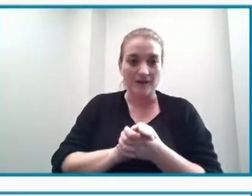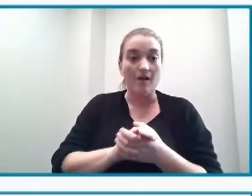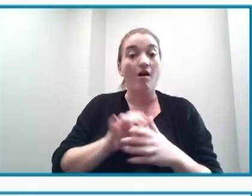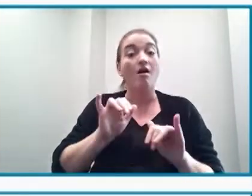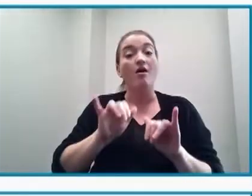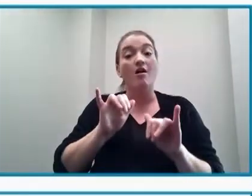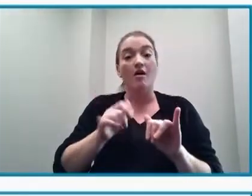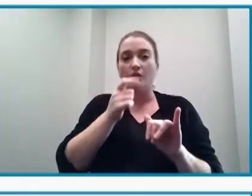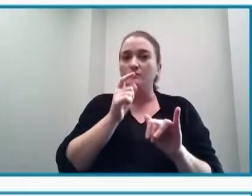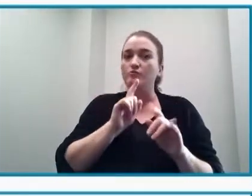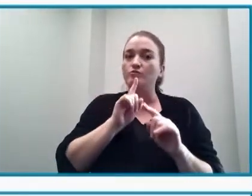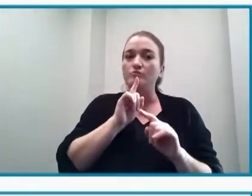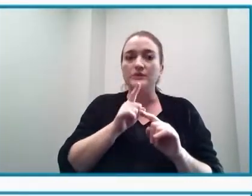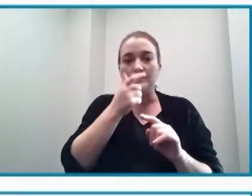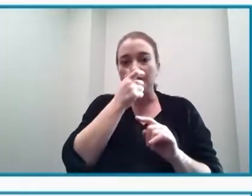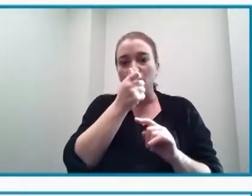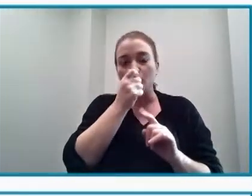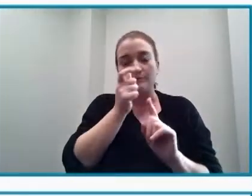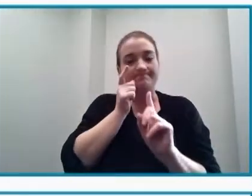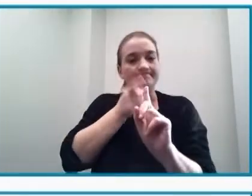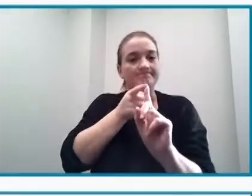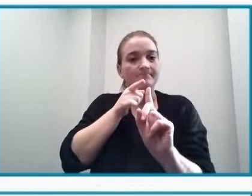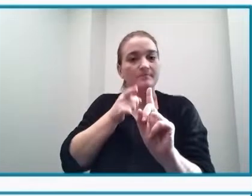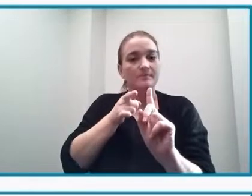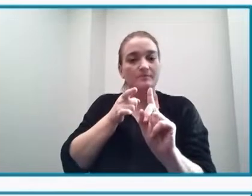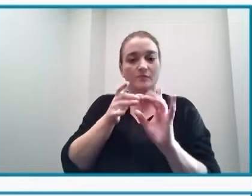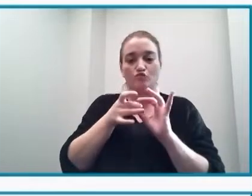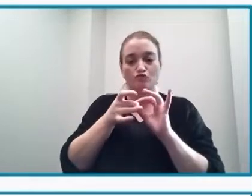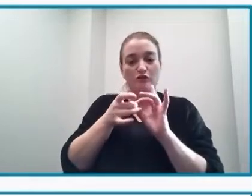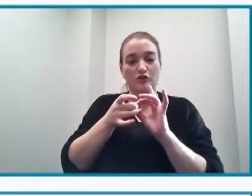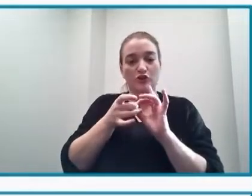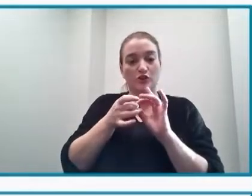that the relationship that you have and the relationship that you've built